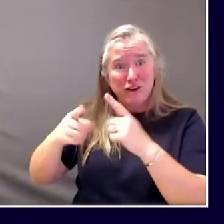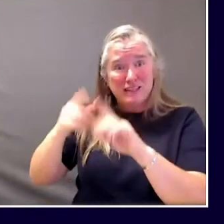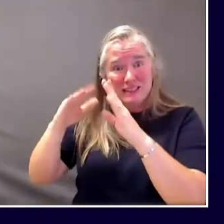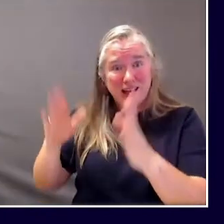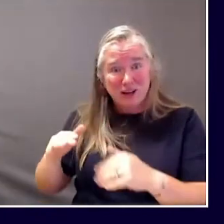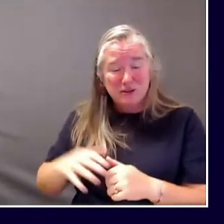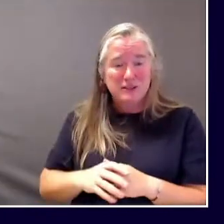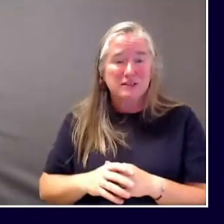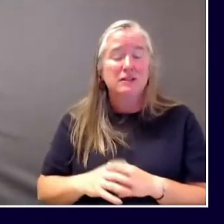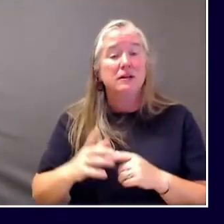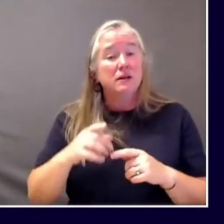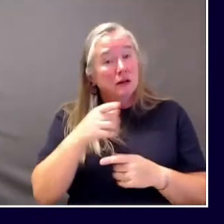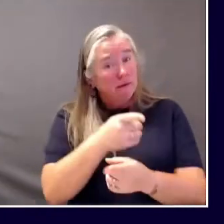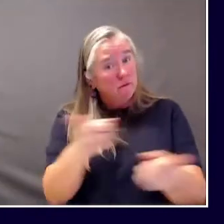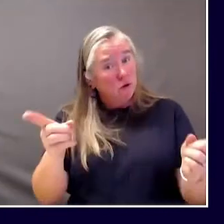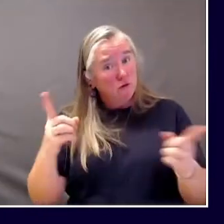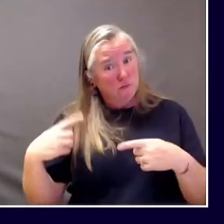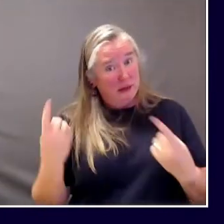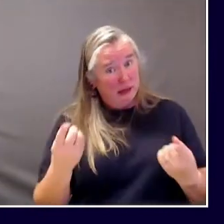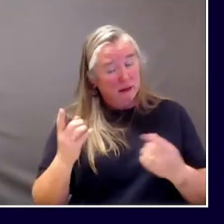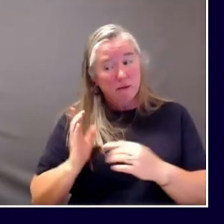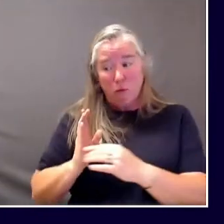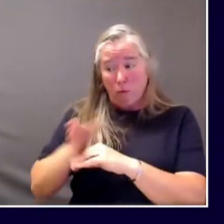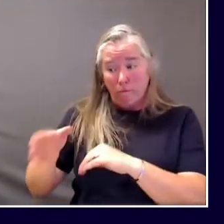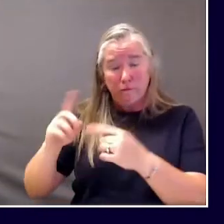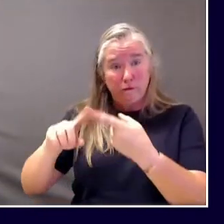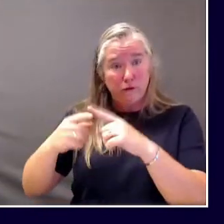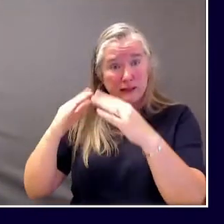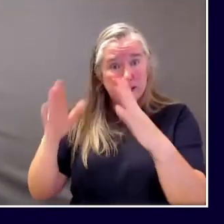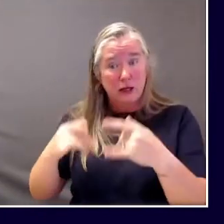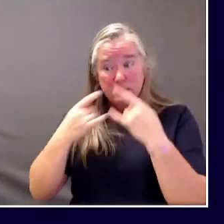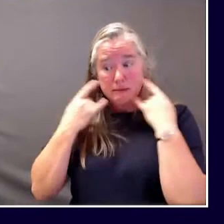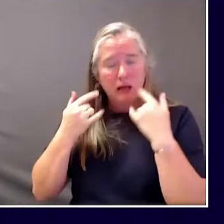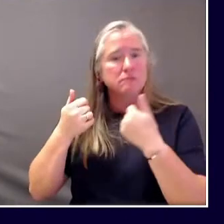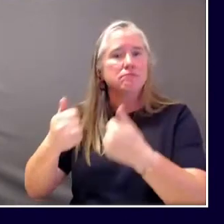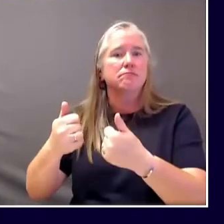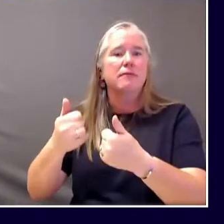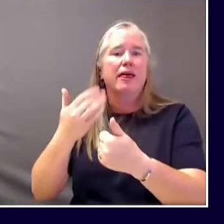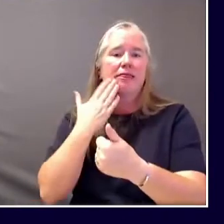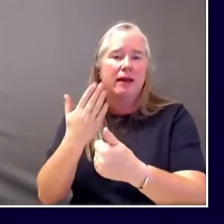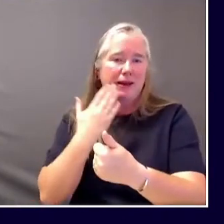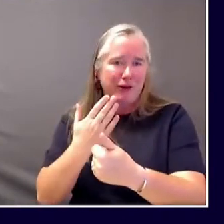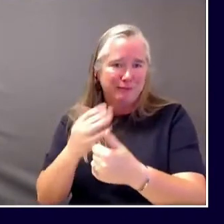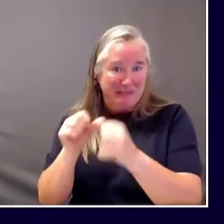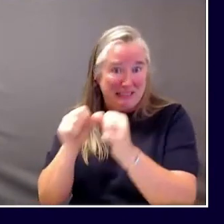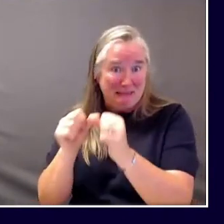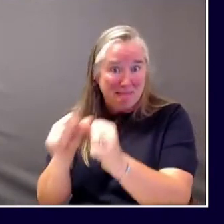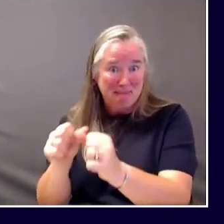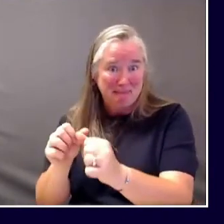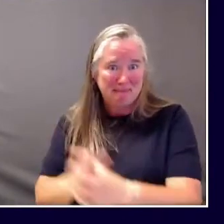house that's great please keep doing so but if you haven't been